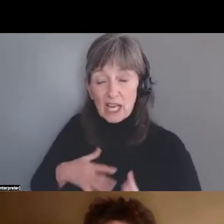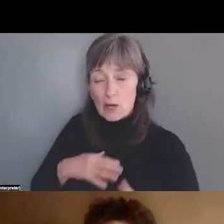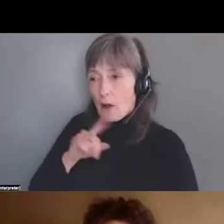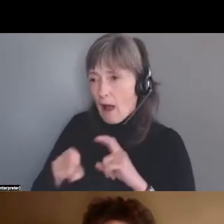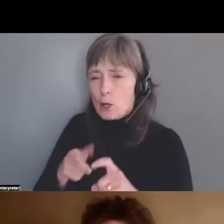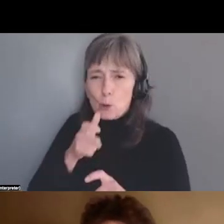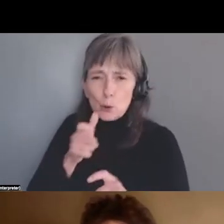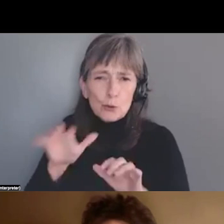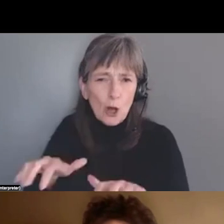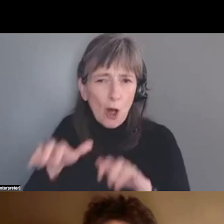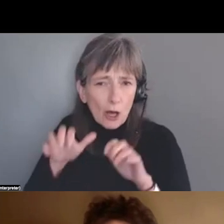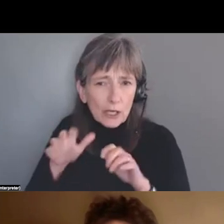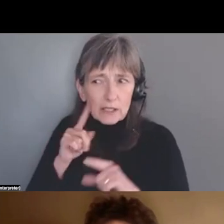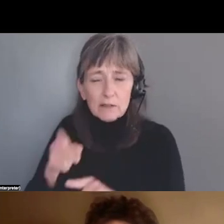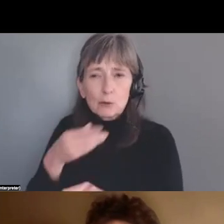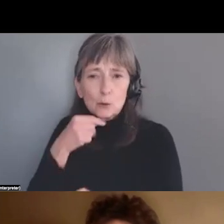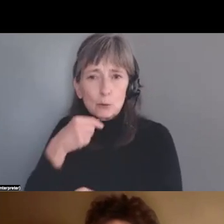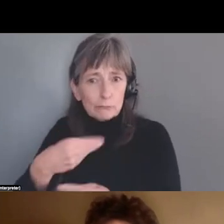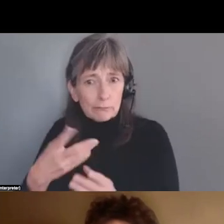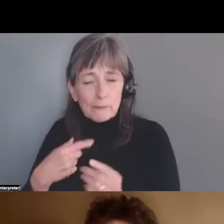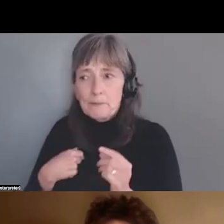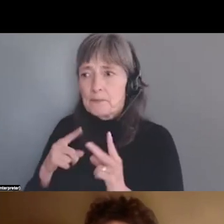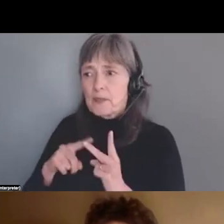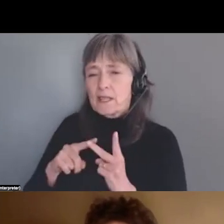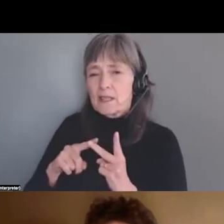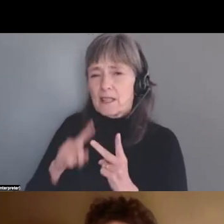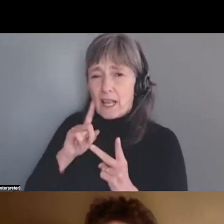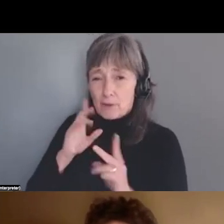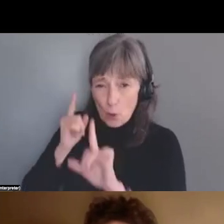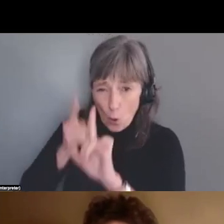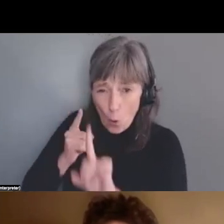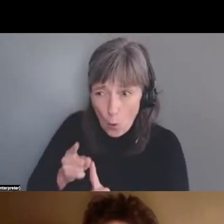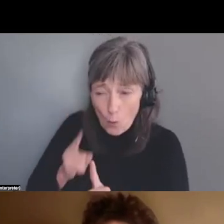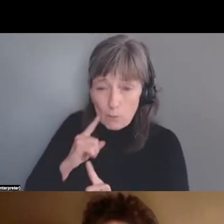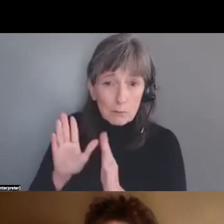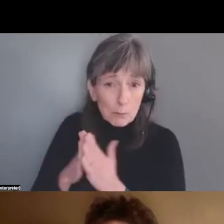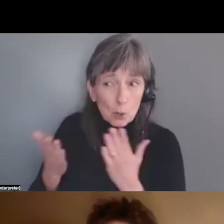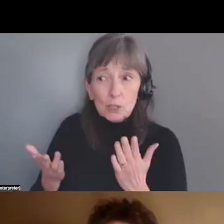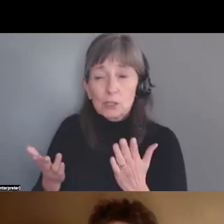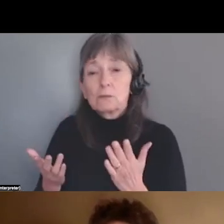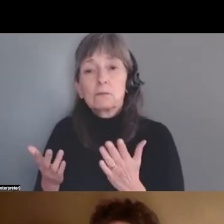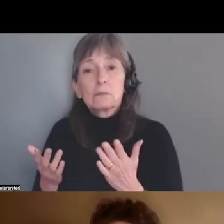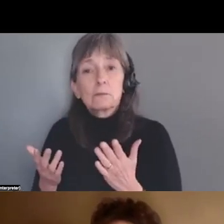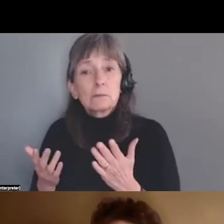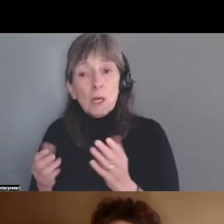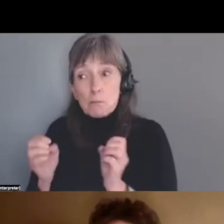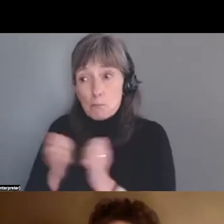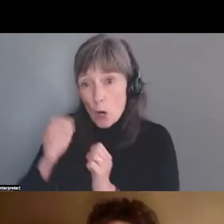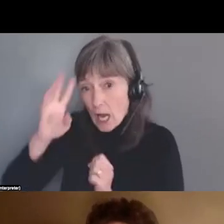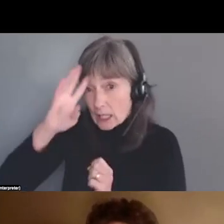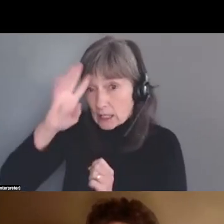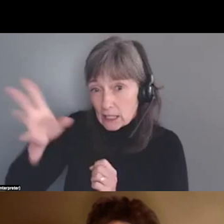really the best use we can make of this group of people? What's the most innovative we can do? We